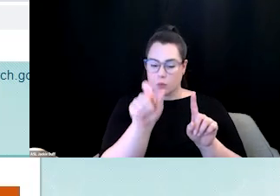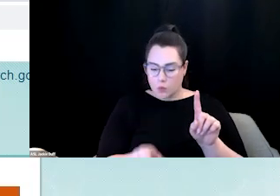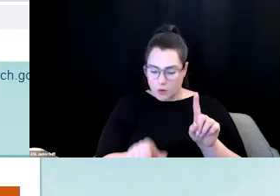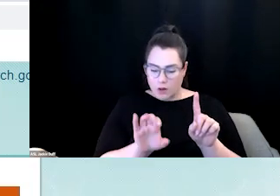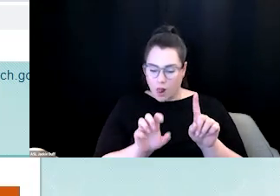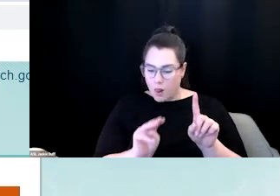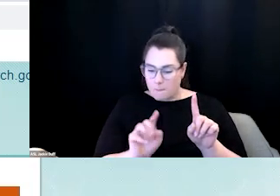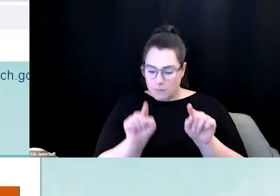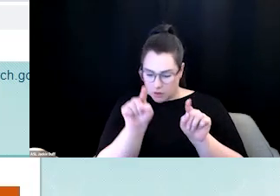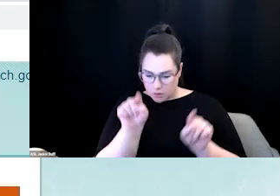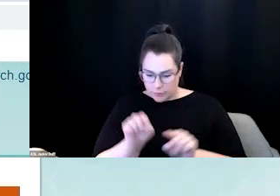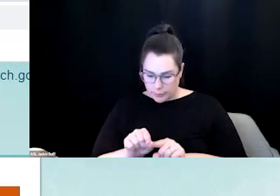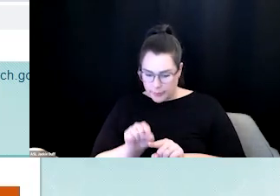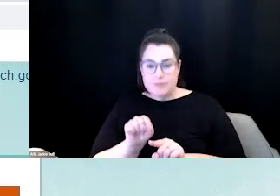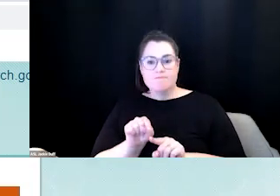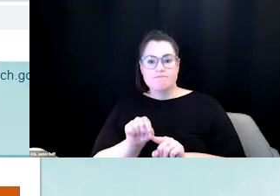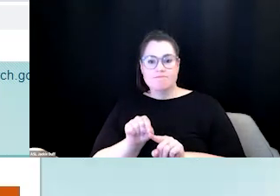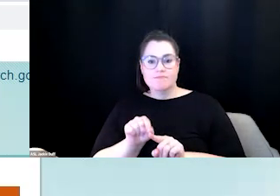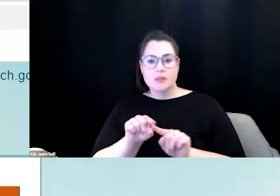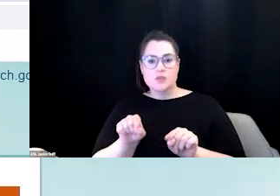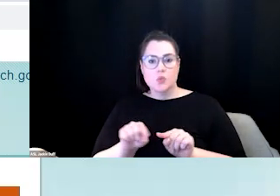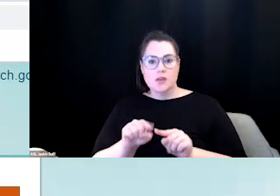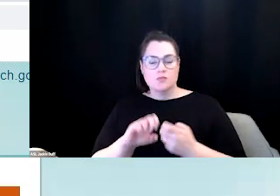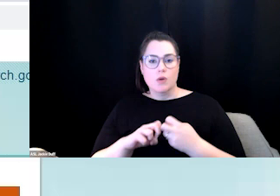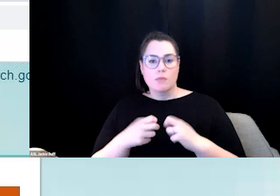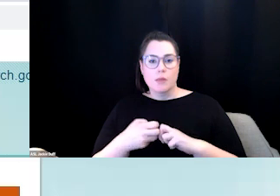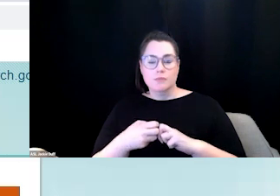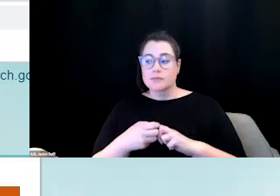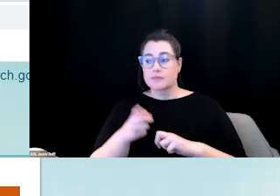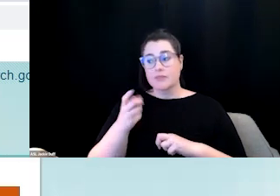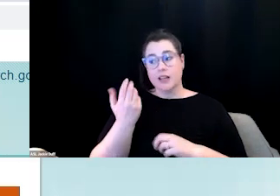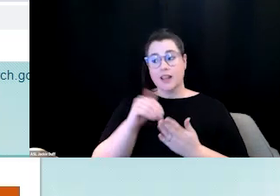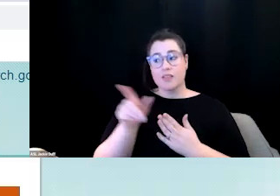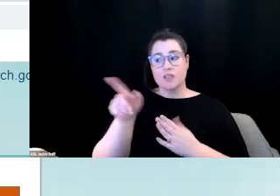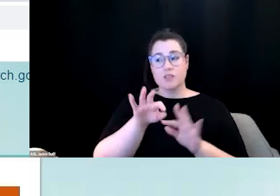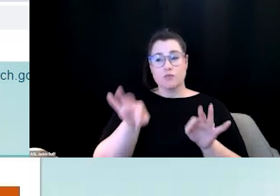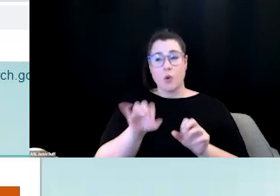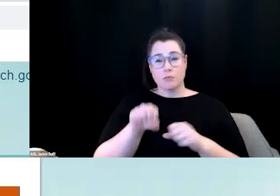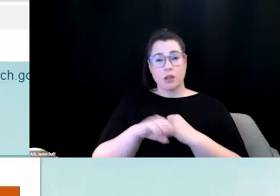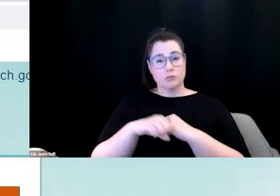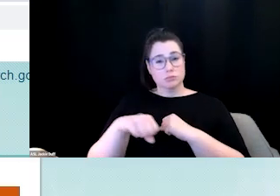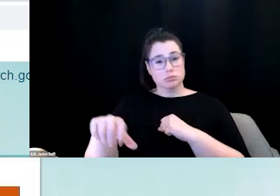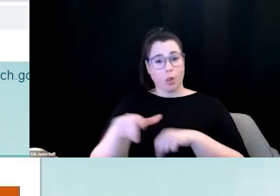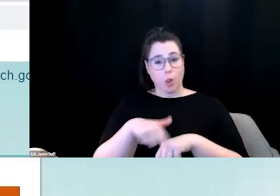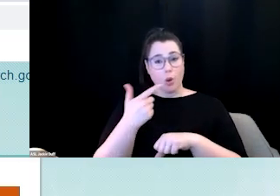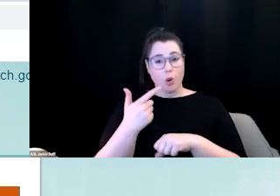Again, this form can be quite lengthy, depending on how many collaborations you've had.